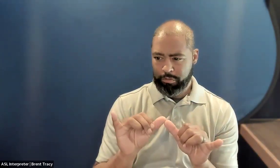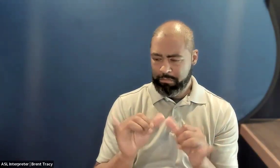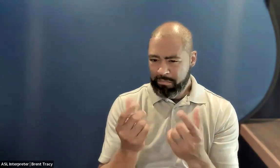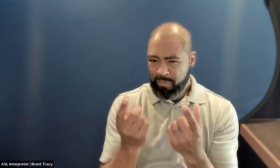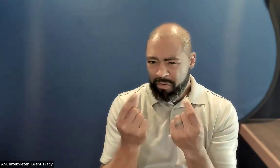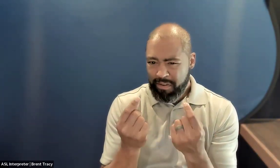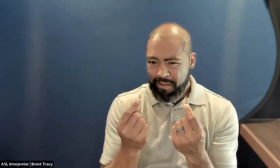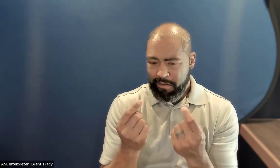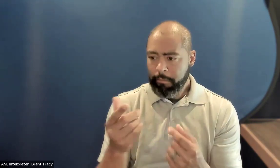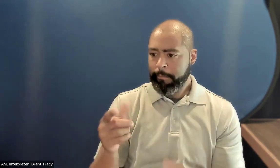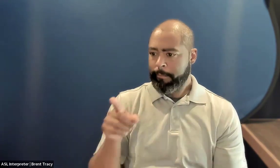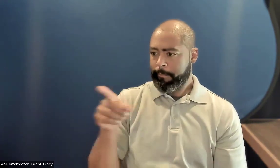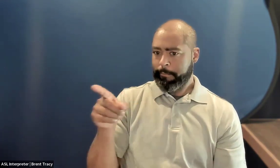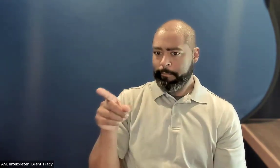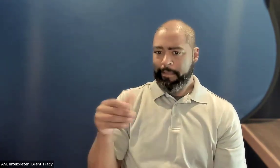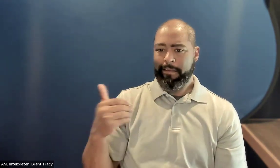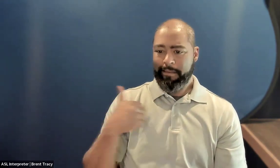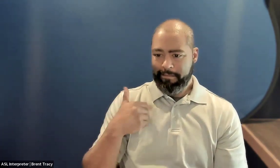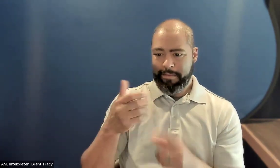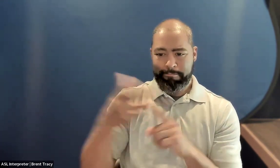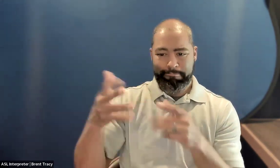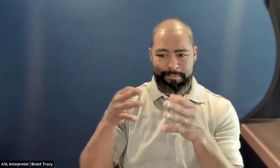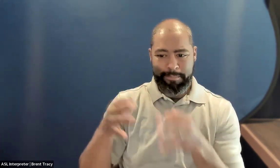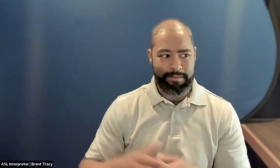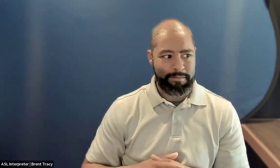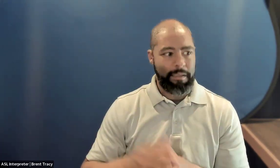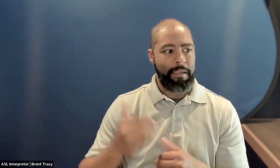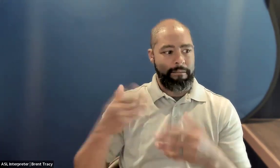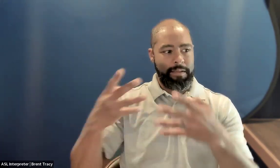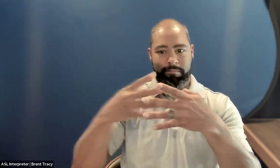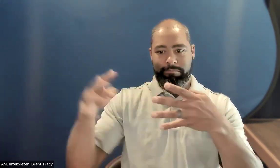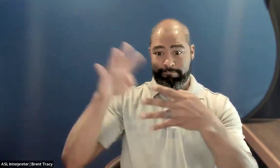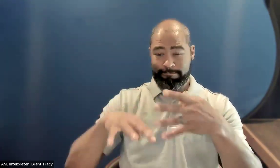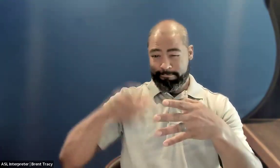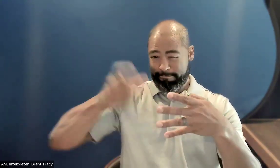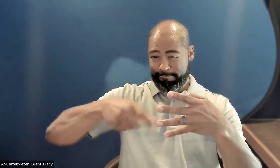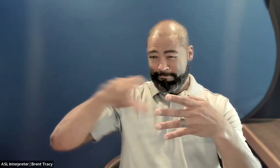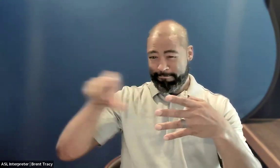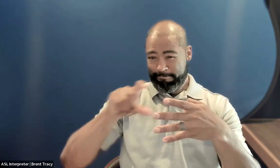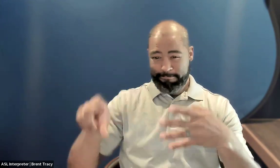There's a table showing the actual elevation in the for that